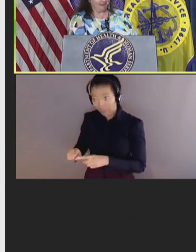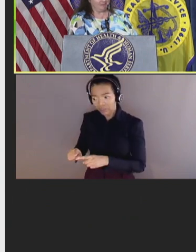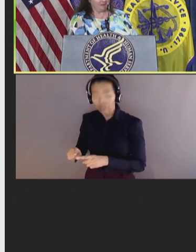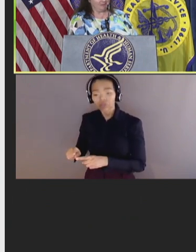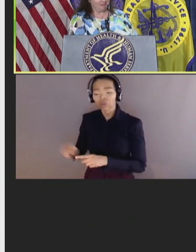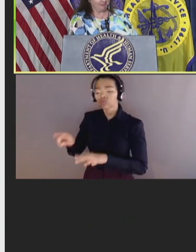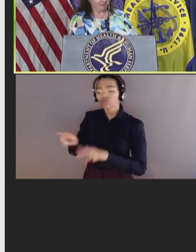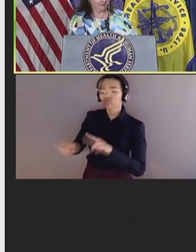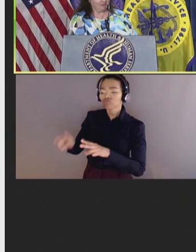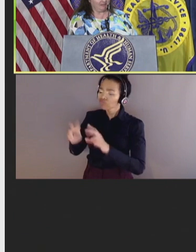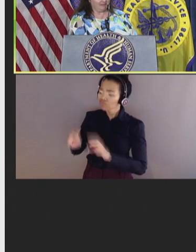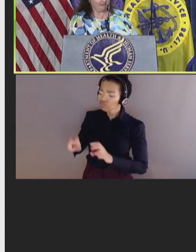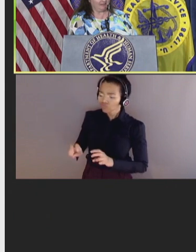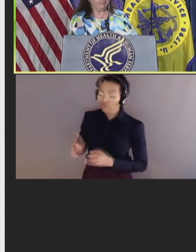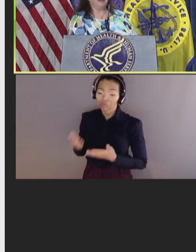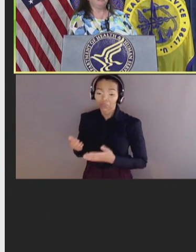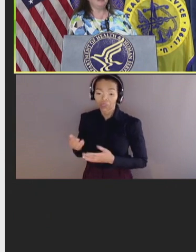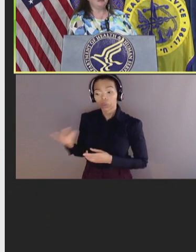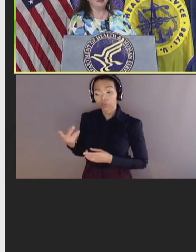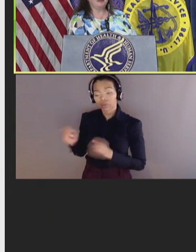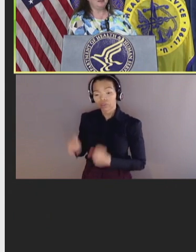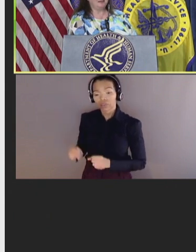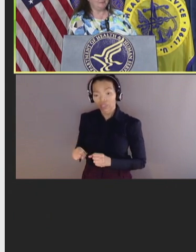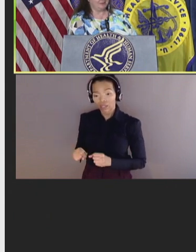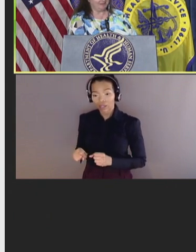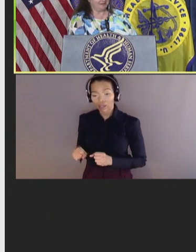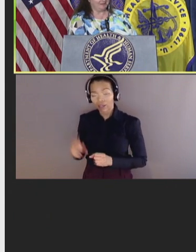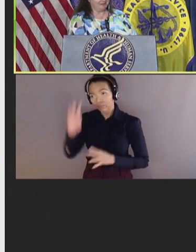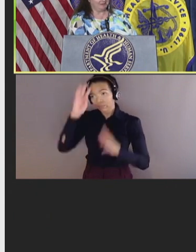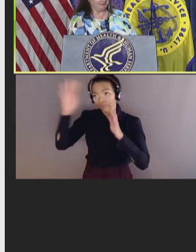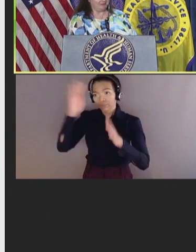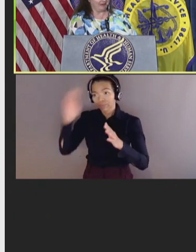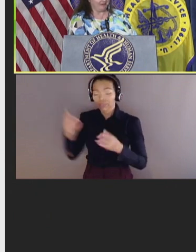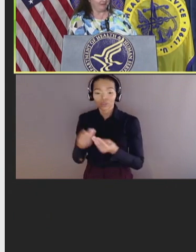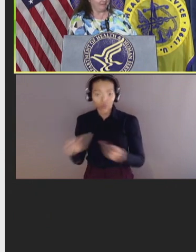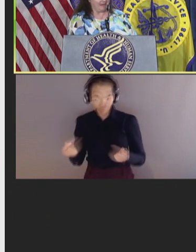up with some solutions. And happy to come back here and present on those when we have them.